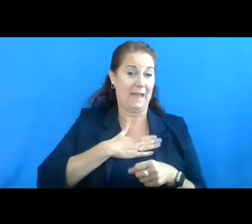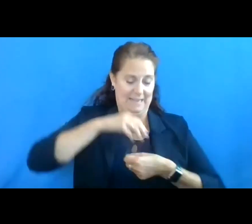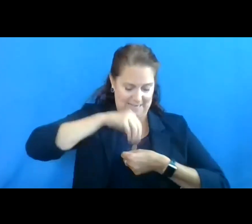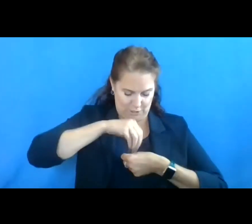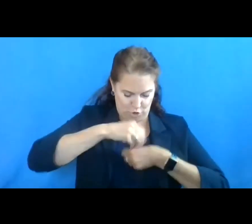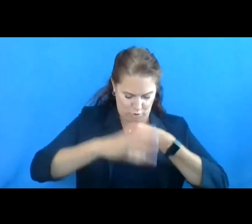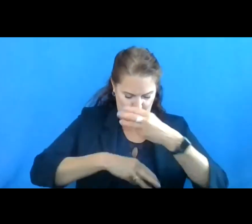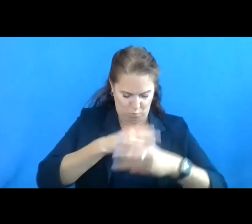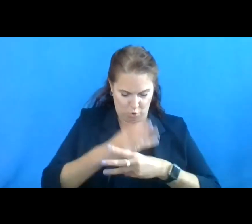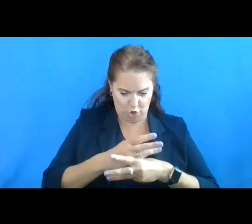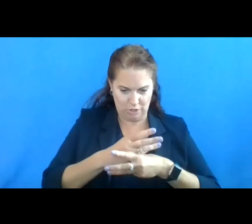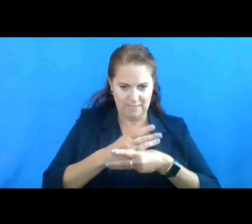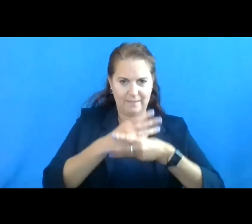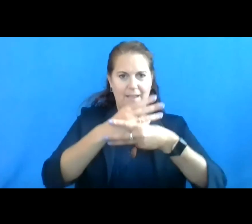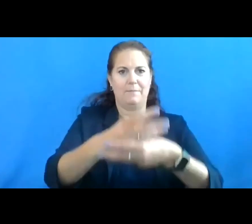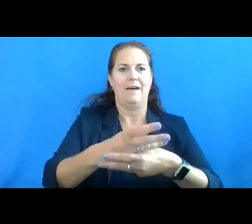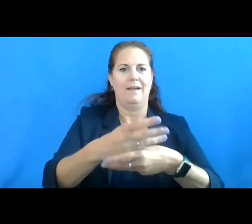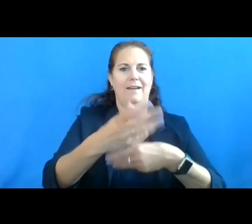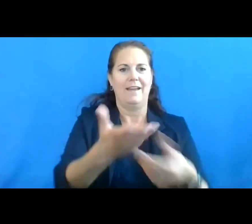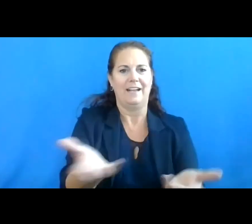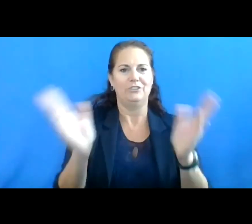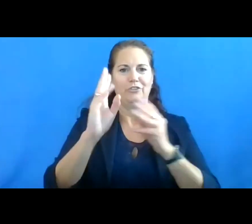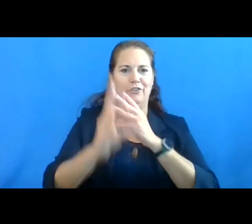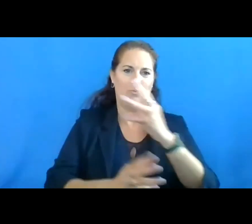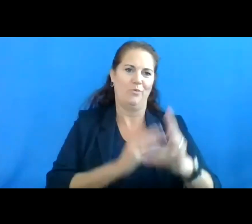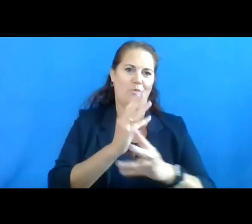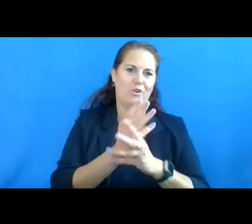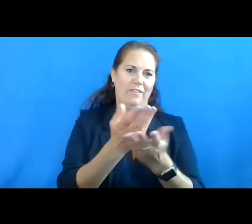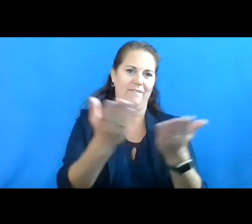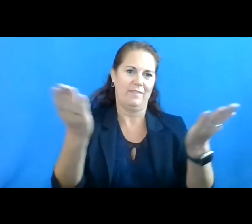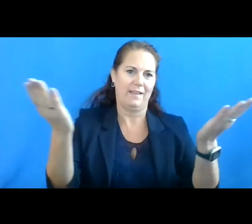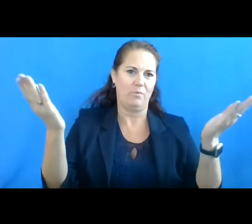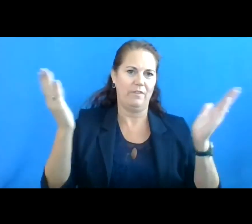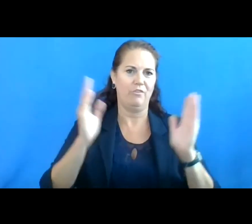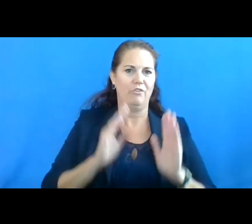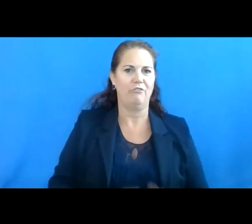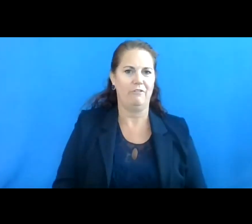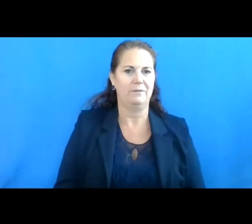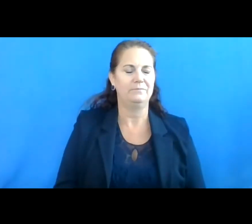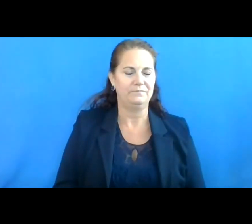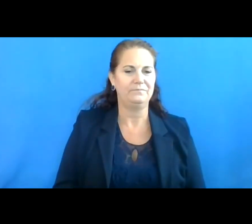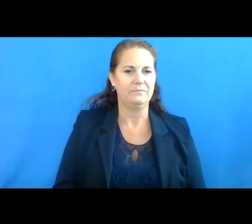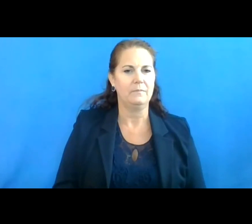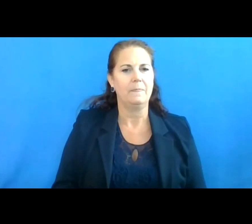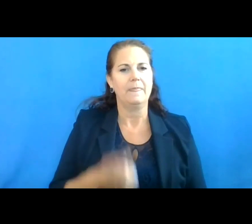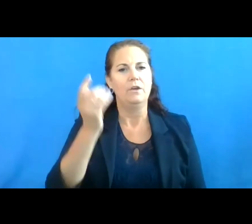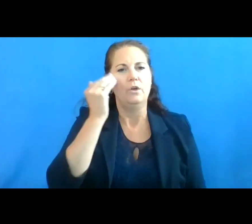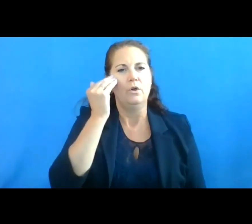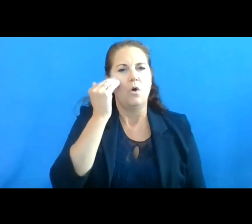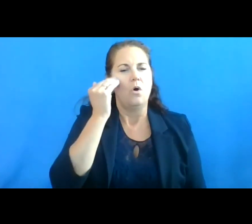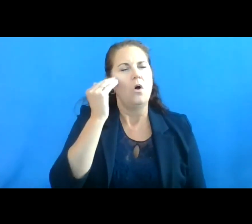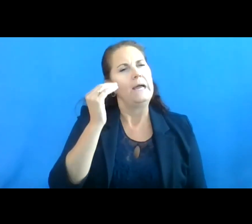and with my internal world with all that is out there.